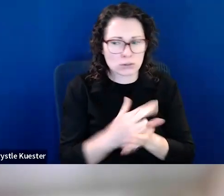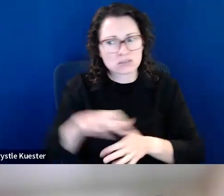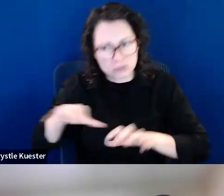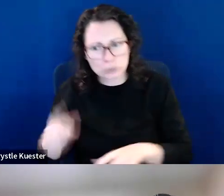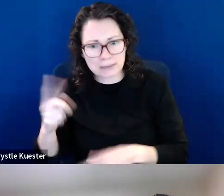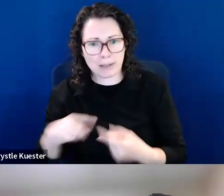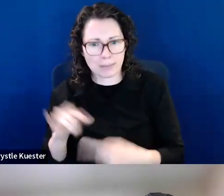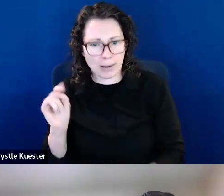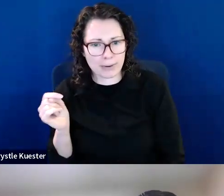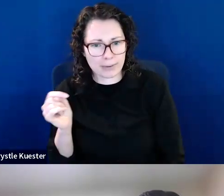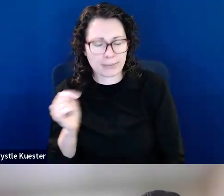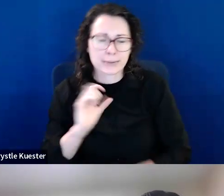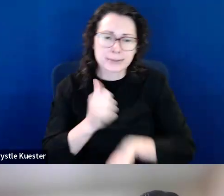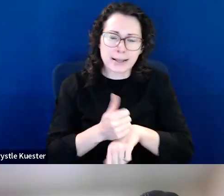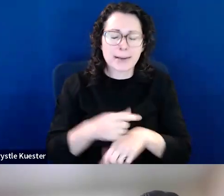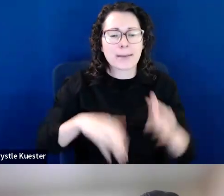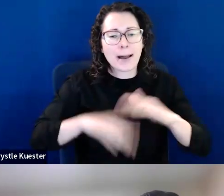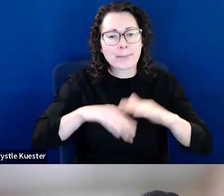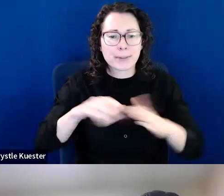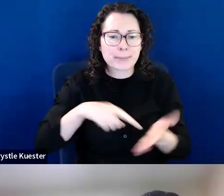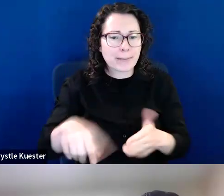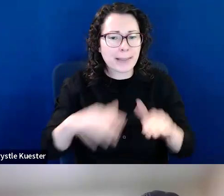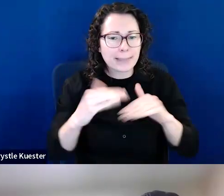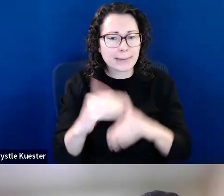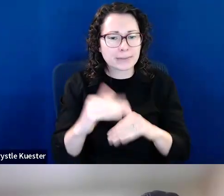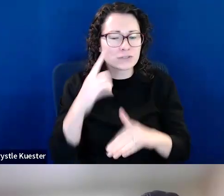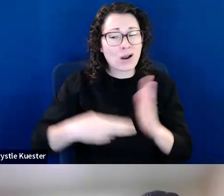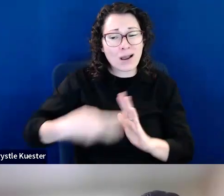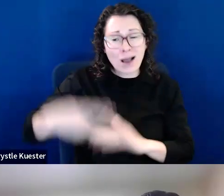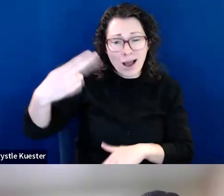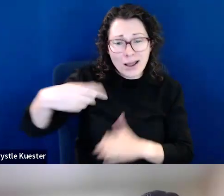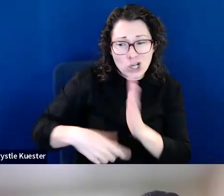including setting up our payment limits to make high-cost drugs more affordable for all